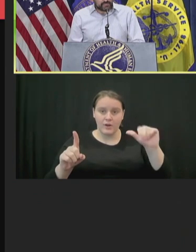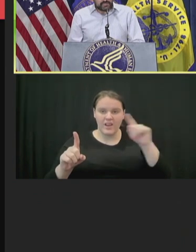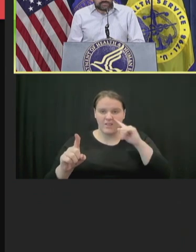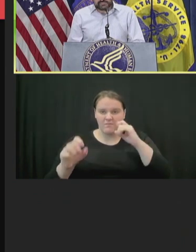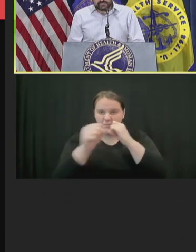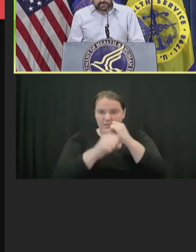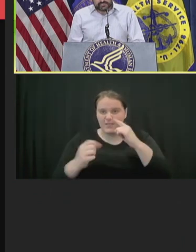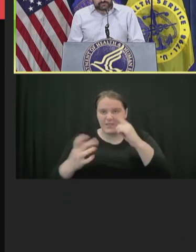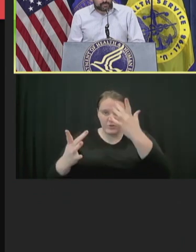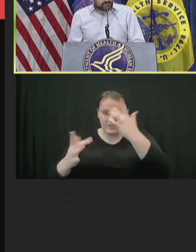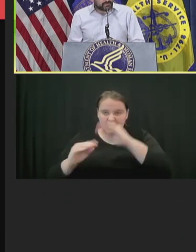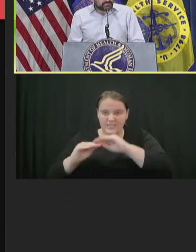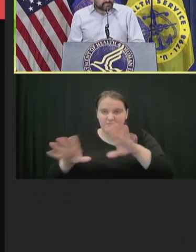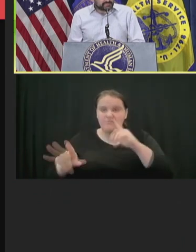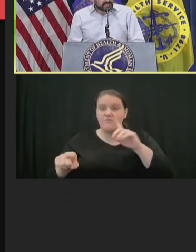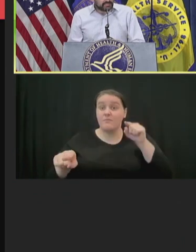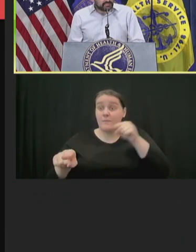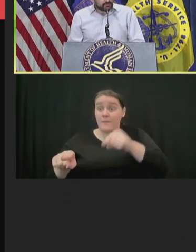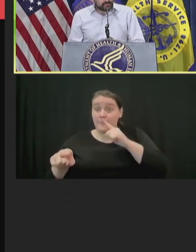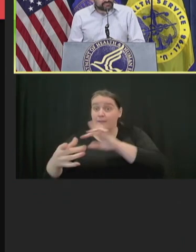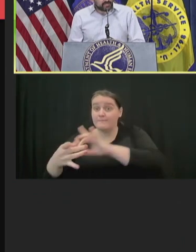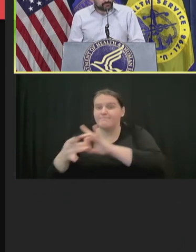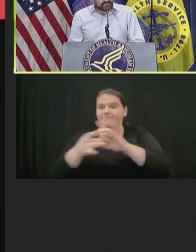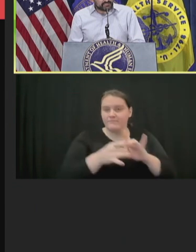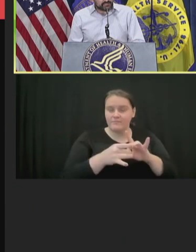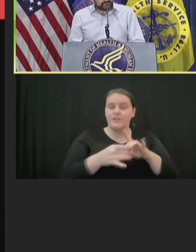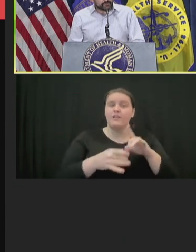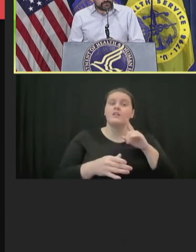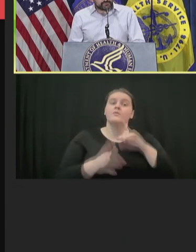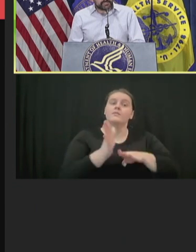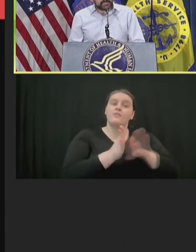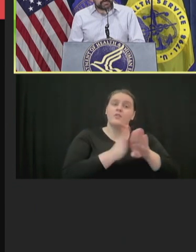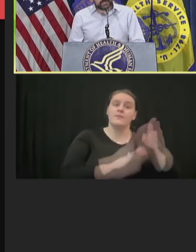It was initially developed by GSK, and work is now being taken forward by the Gates Medical